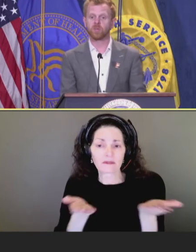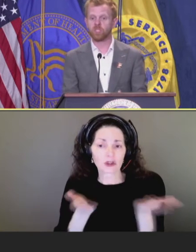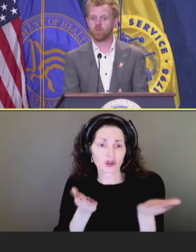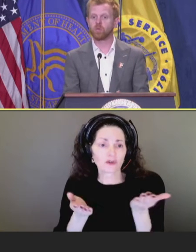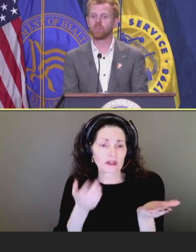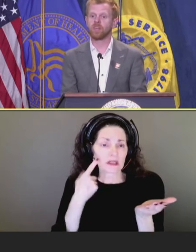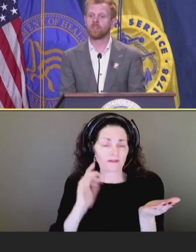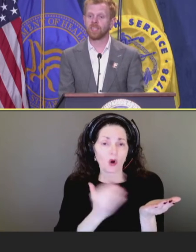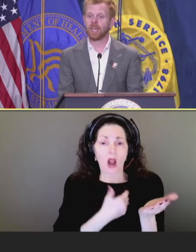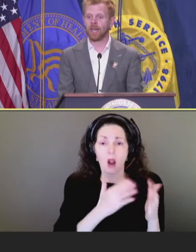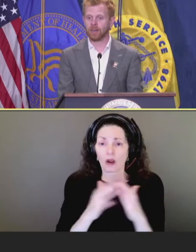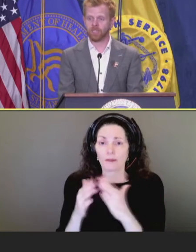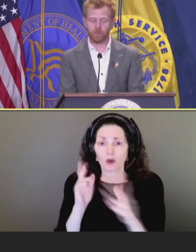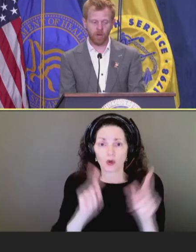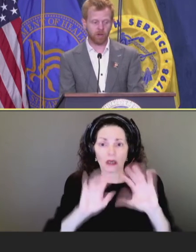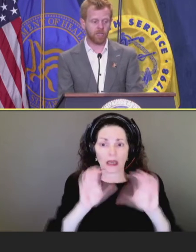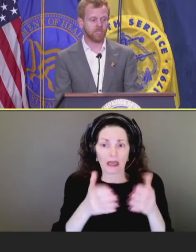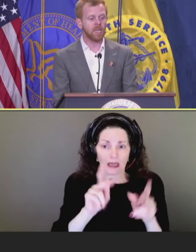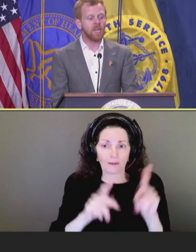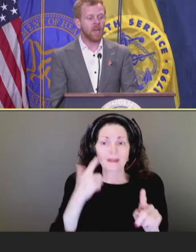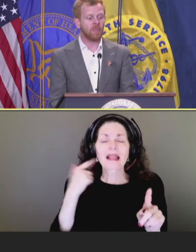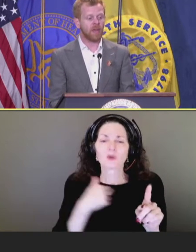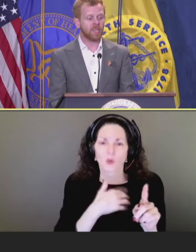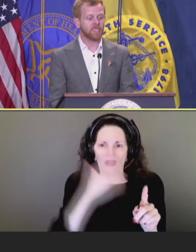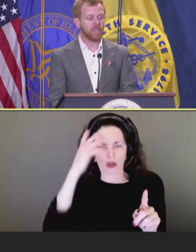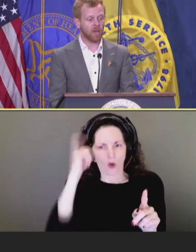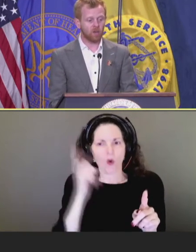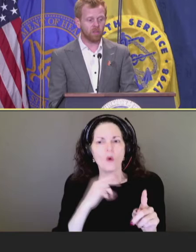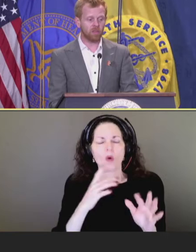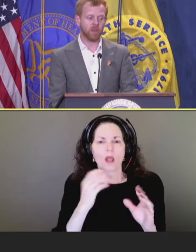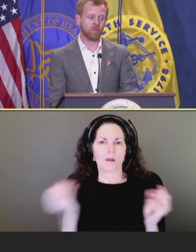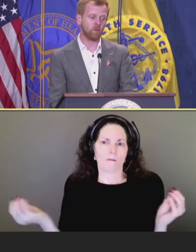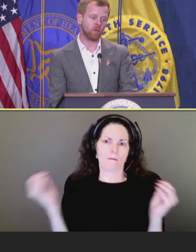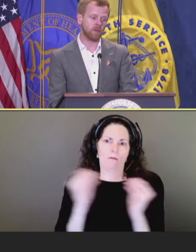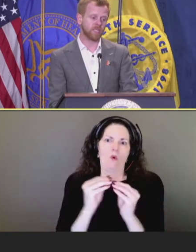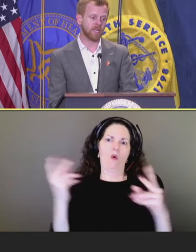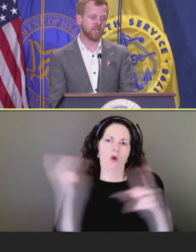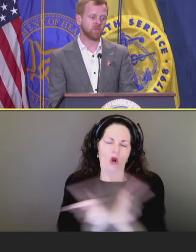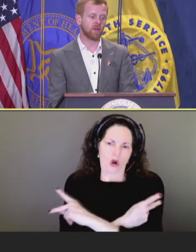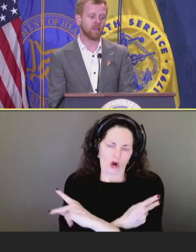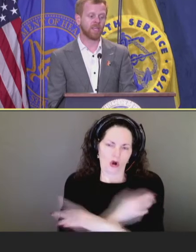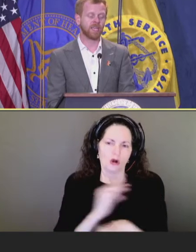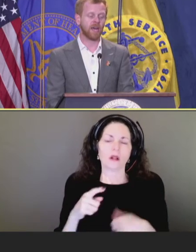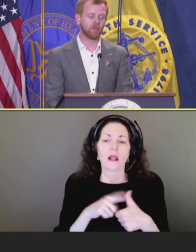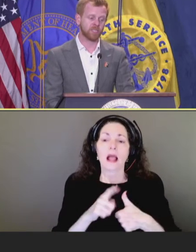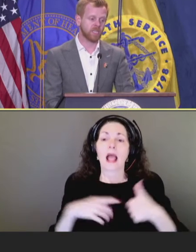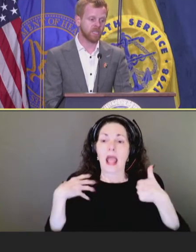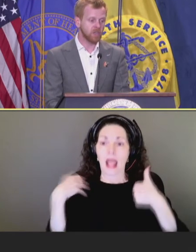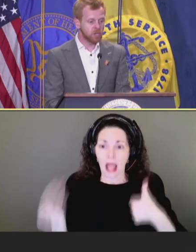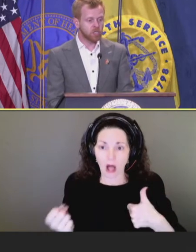we do know that they face higher disparities, and that is health, employments as well as housing.